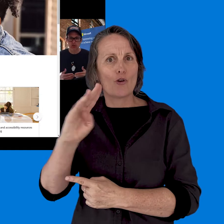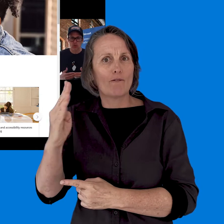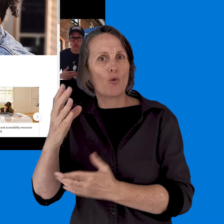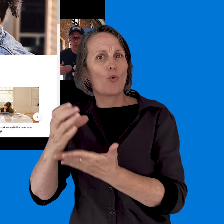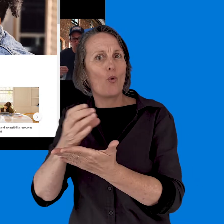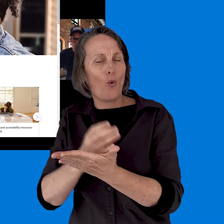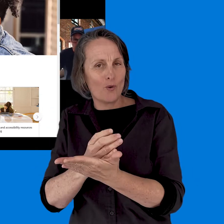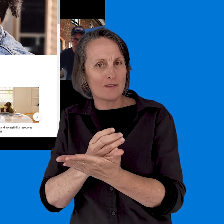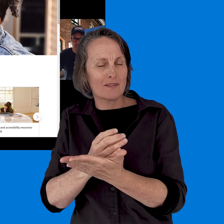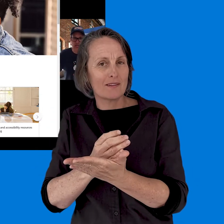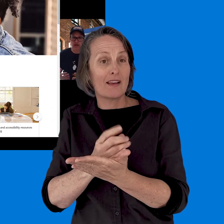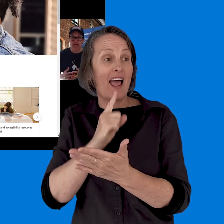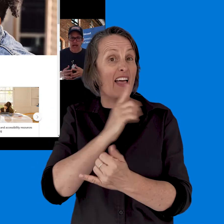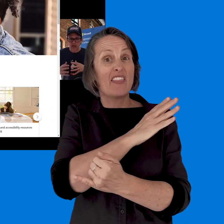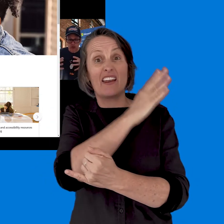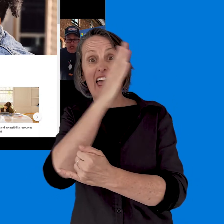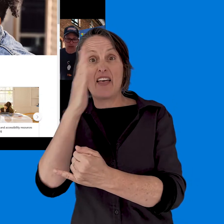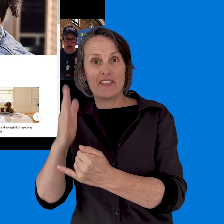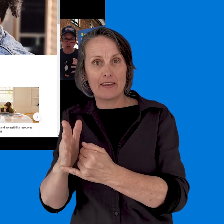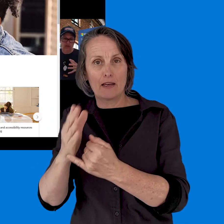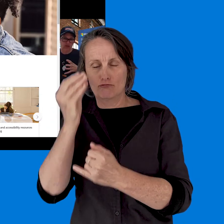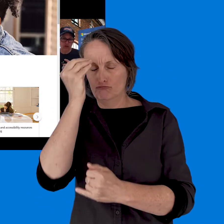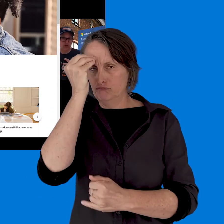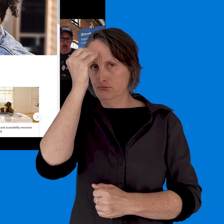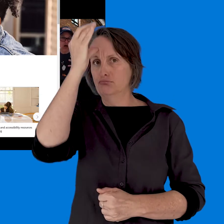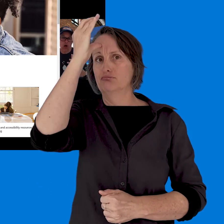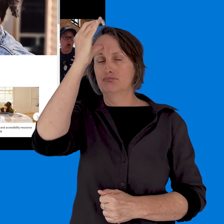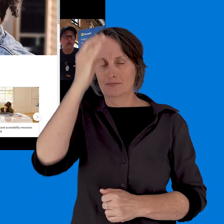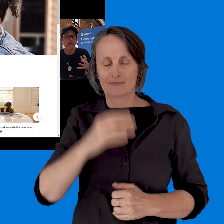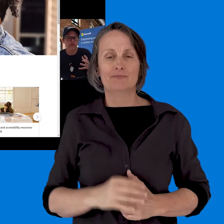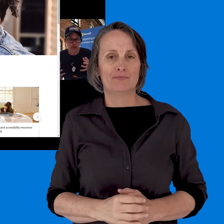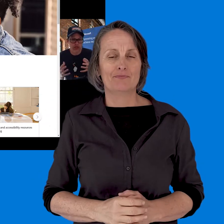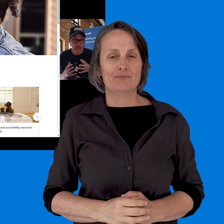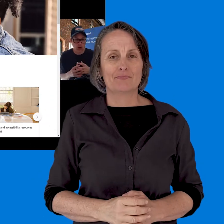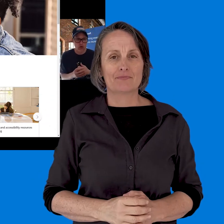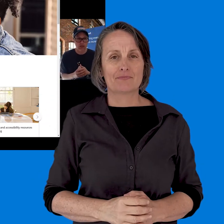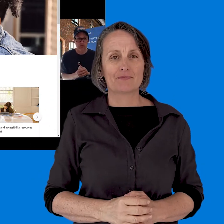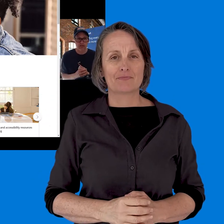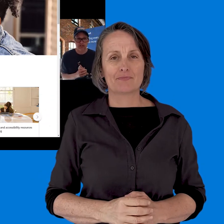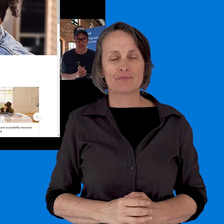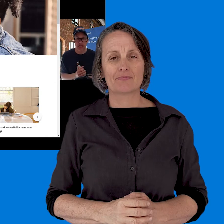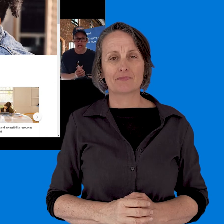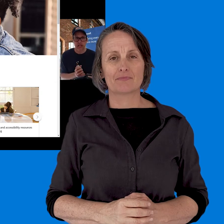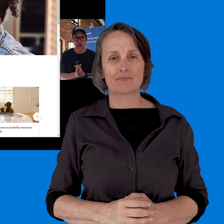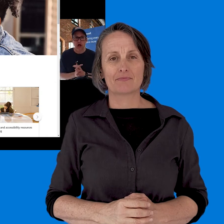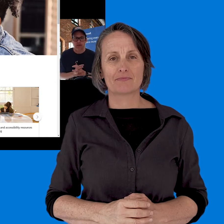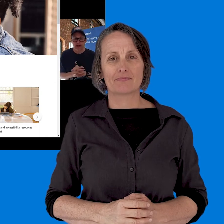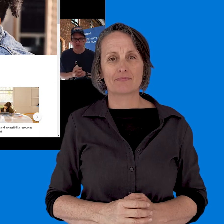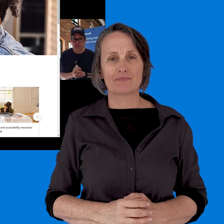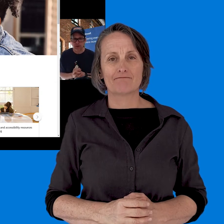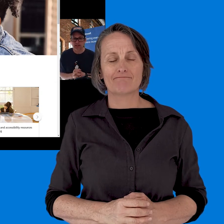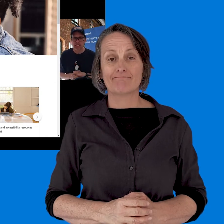which will build upon each other and you'll come out with, you know, a whole heap of learning and a whole heap of understanding around this space.